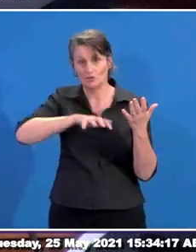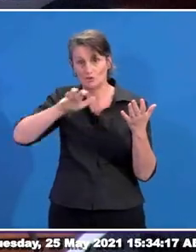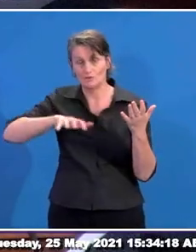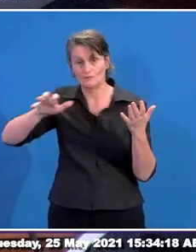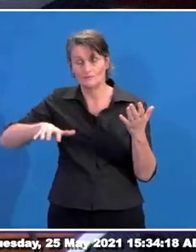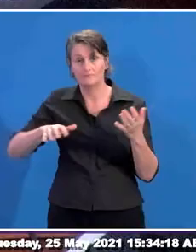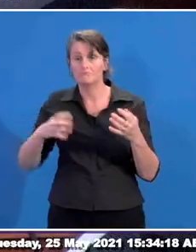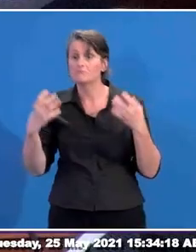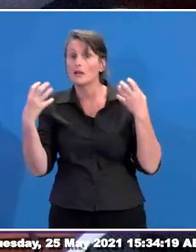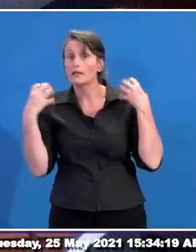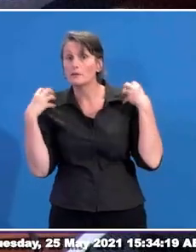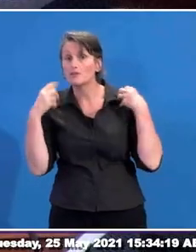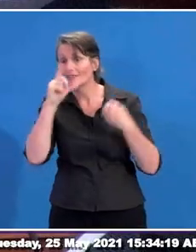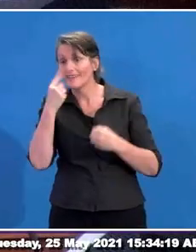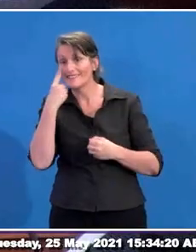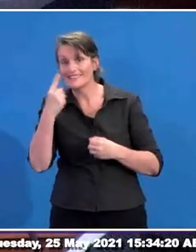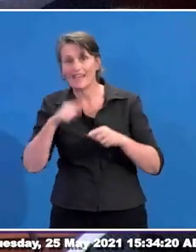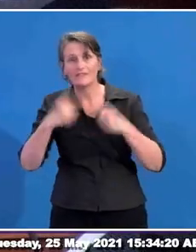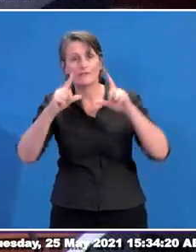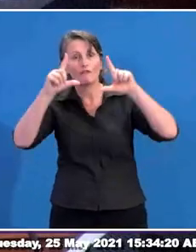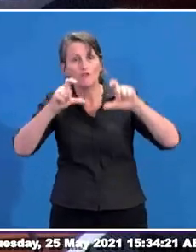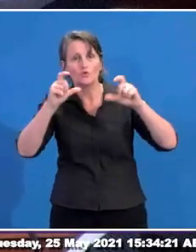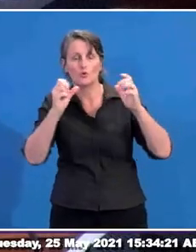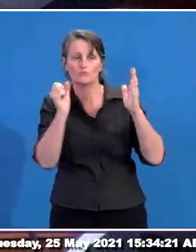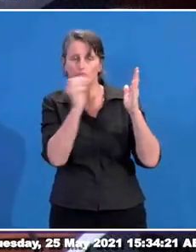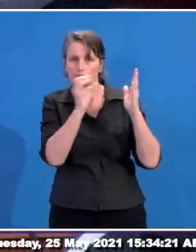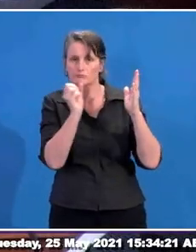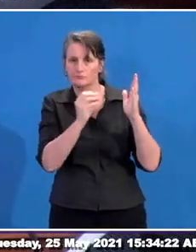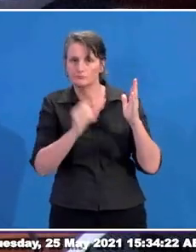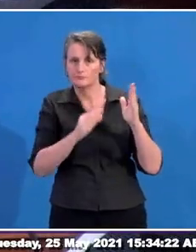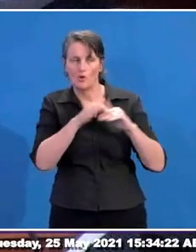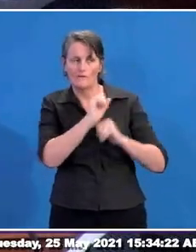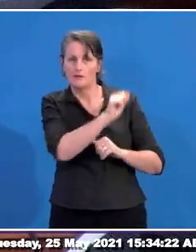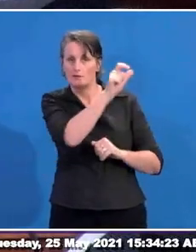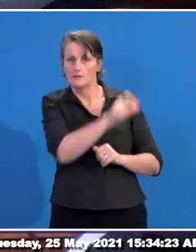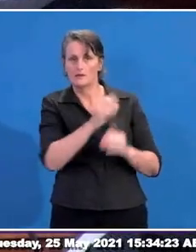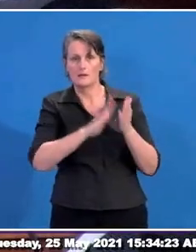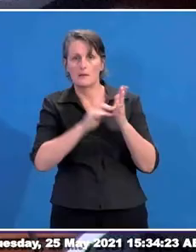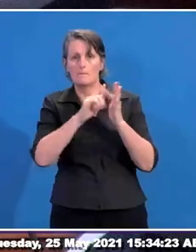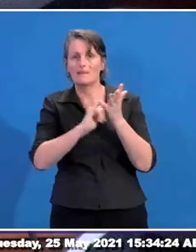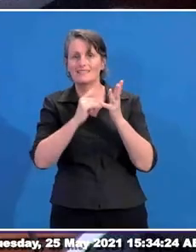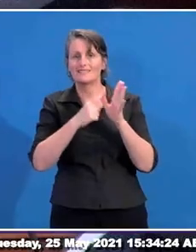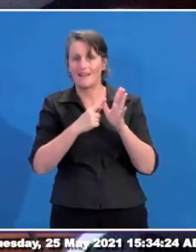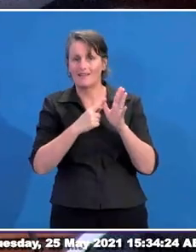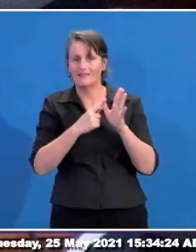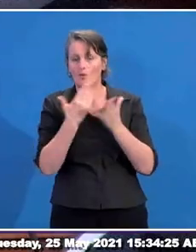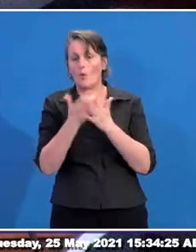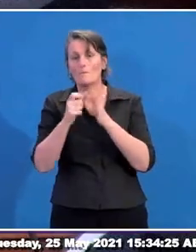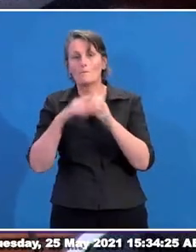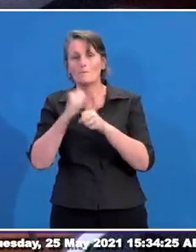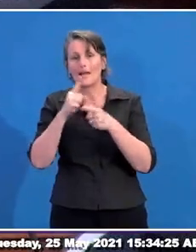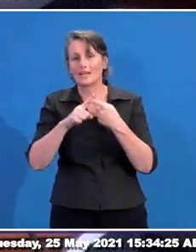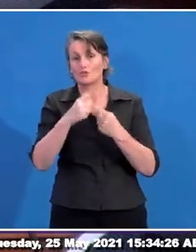are a number of photographs of Melissa on pages 12 and 16.